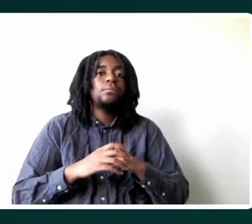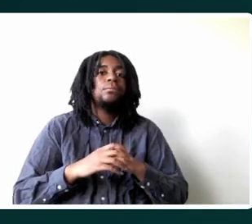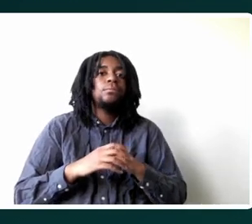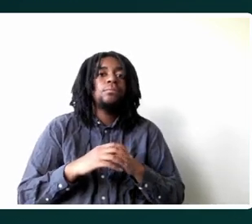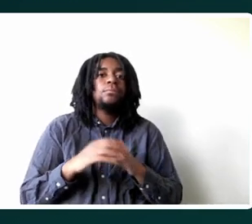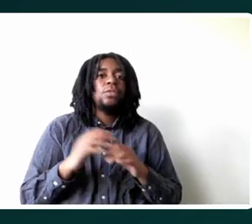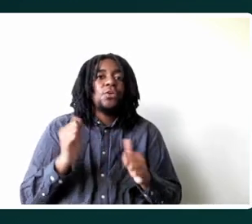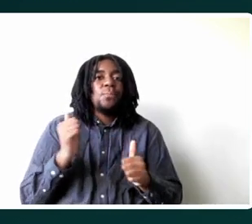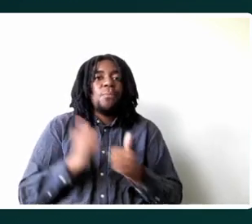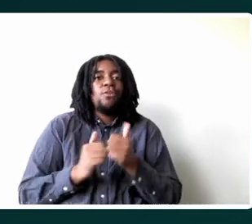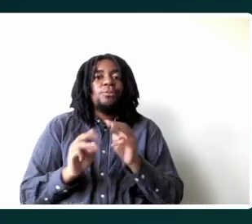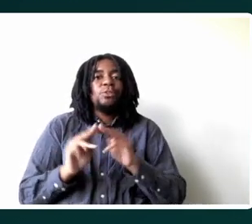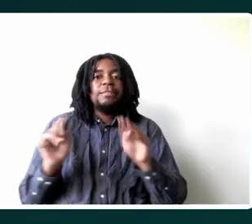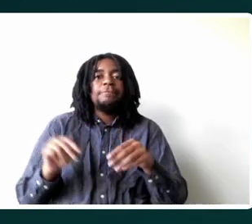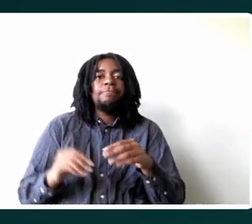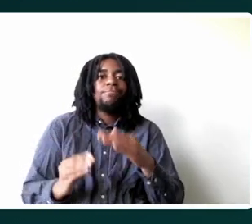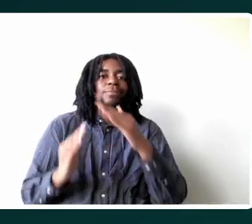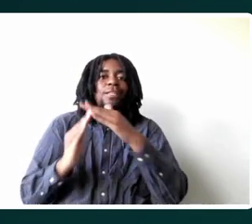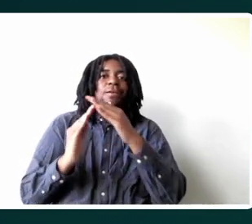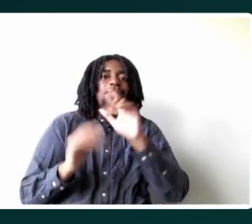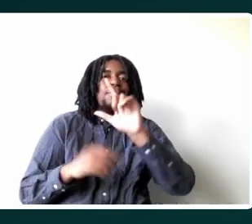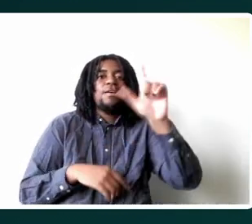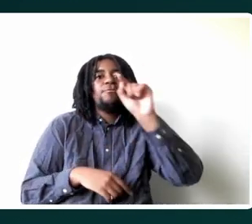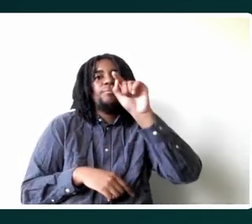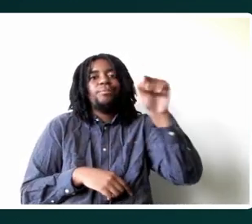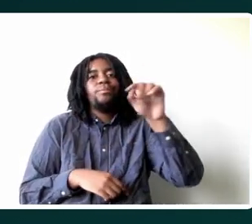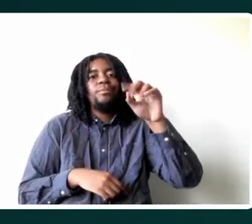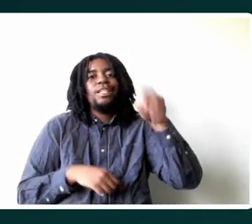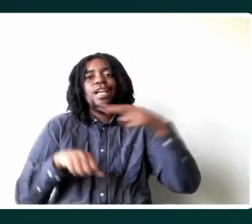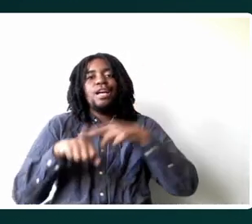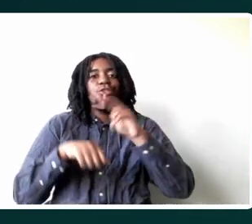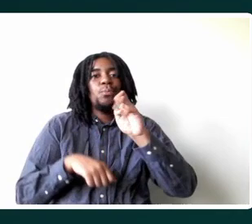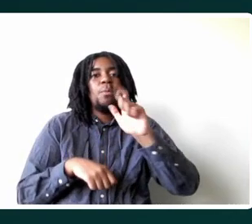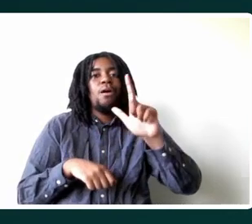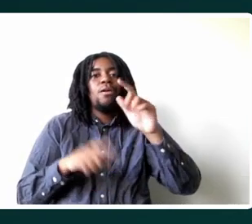on the top left. And in the bottom right, you can see where we are in relation to the National Mall.